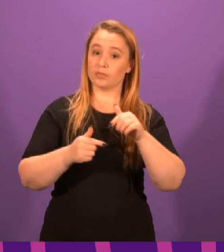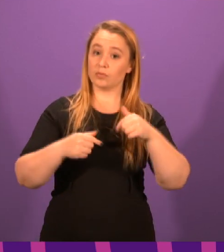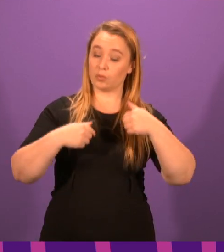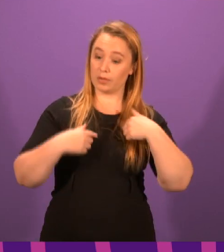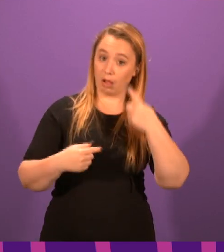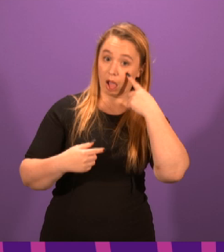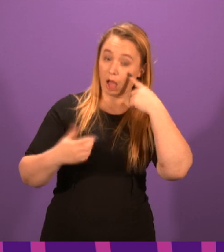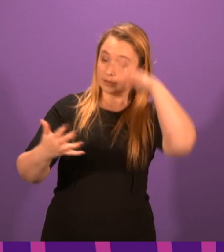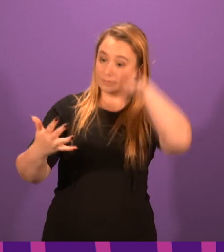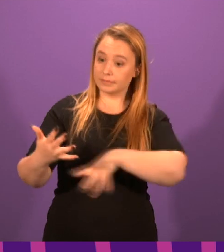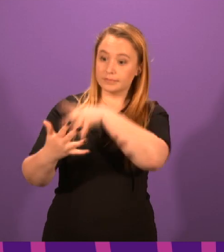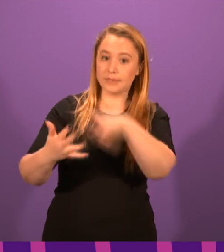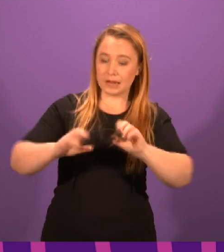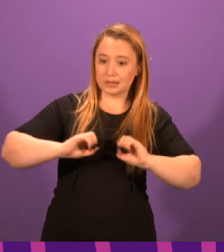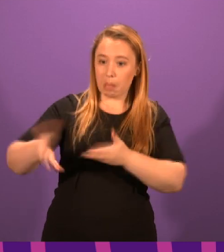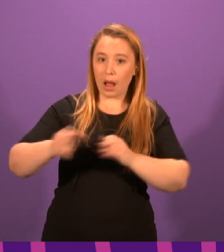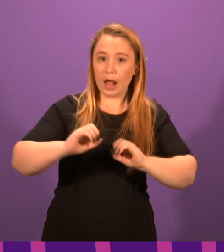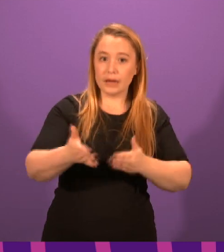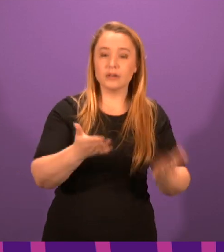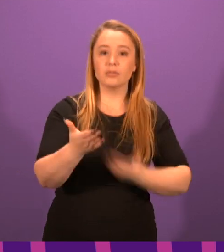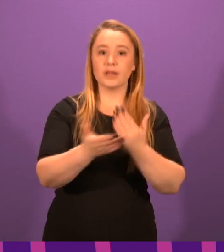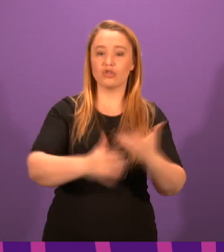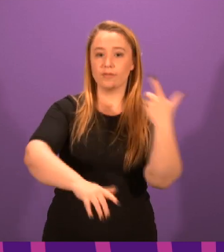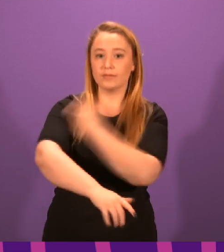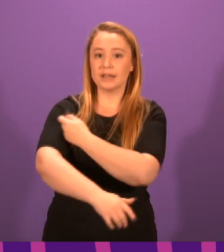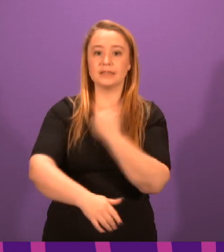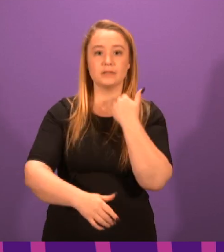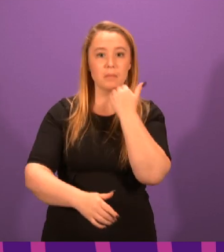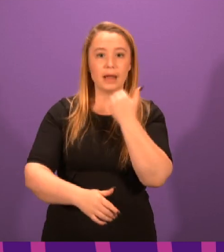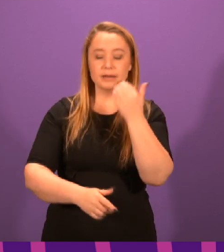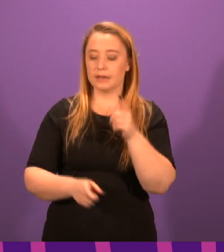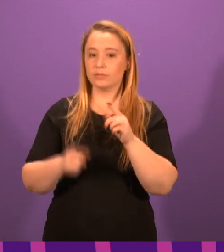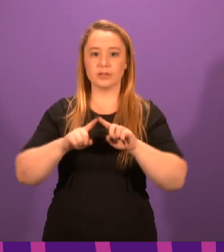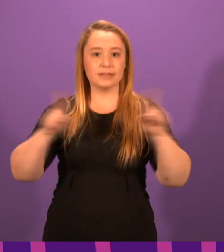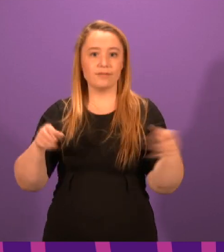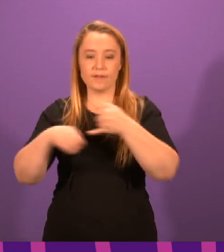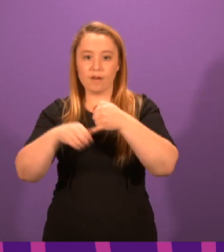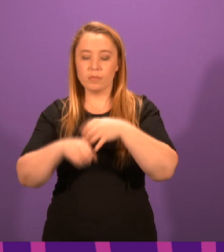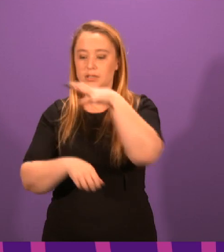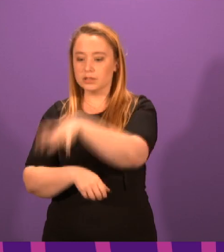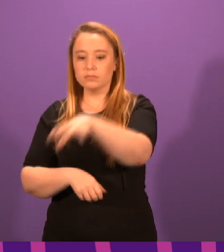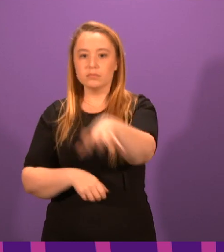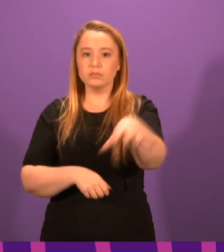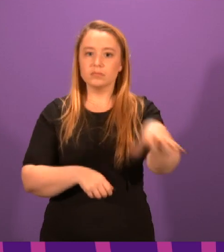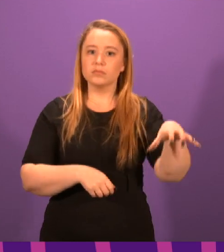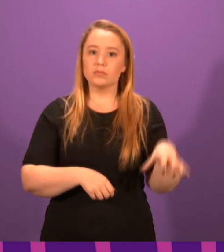scheduling of the supply of vaccine to the various routes through which the flu jab is delivered.